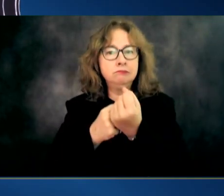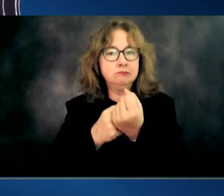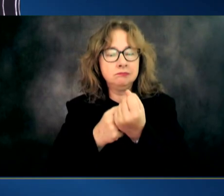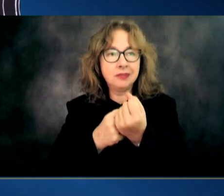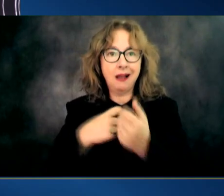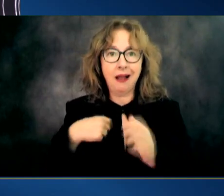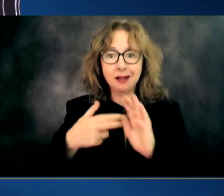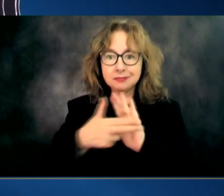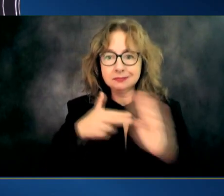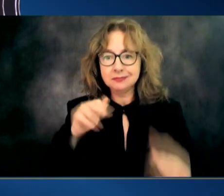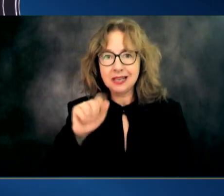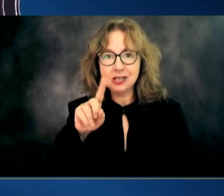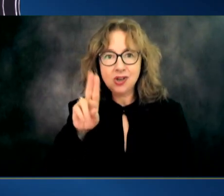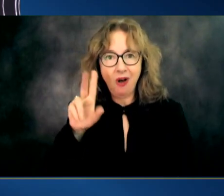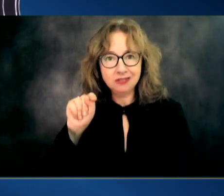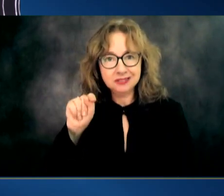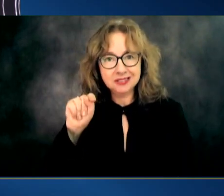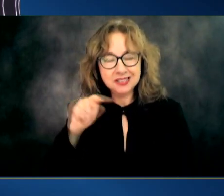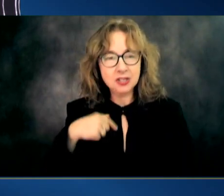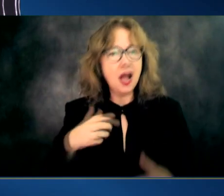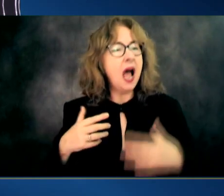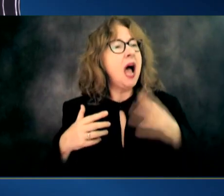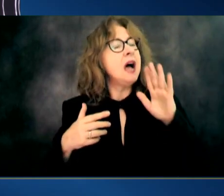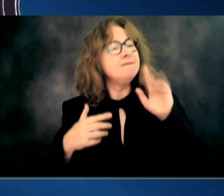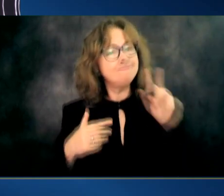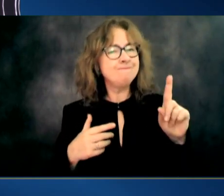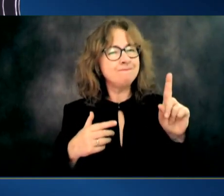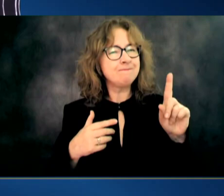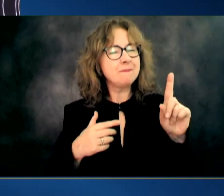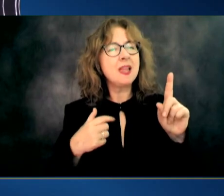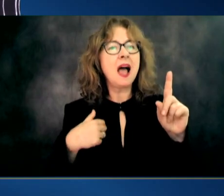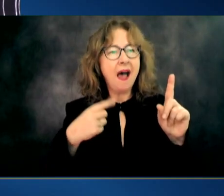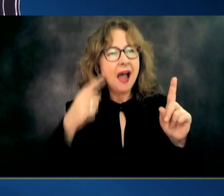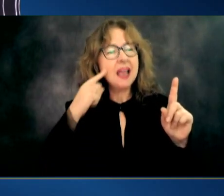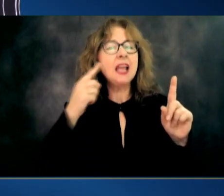So, I was like, "Well, I hear what you're saying. But how about if I still continue